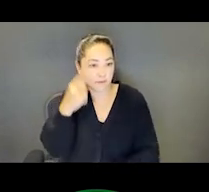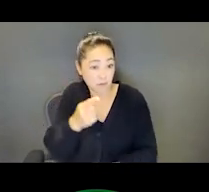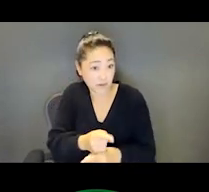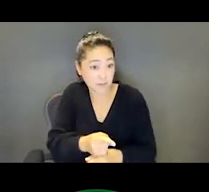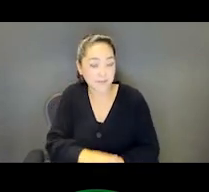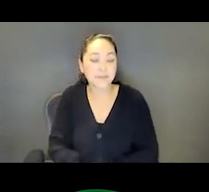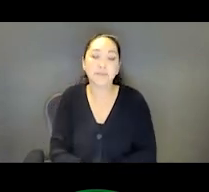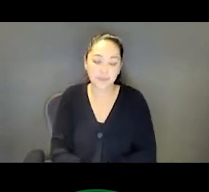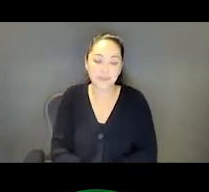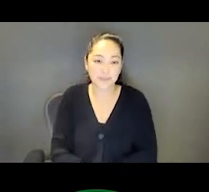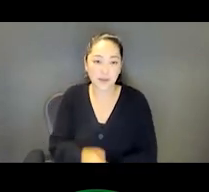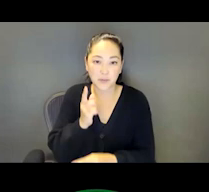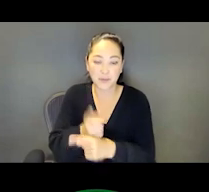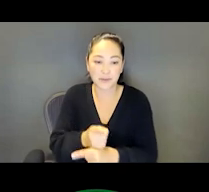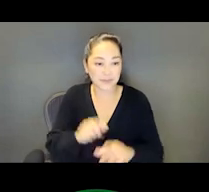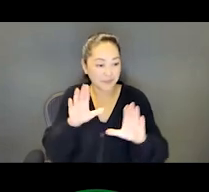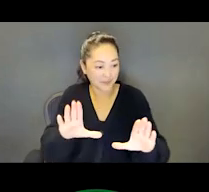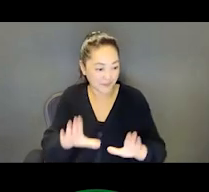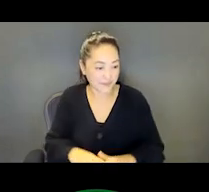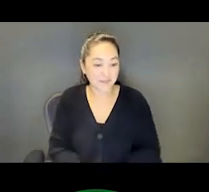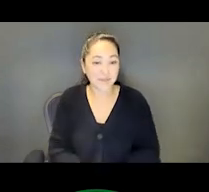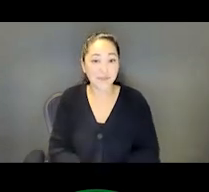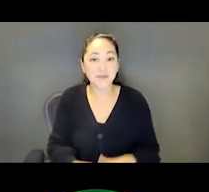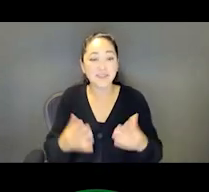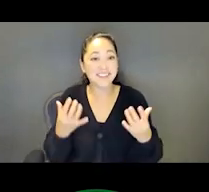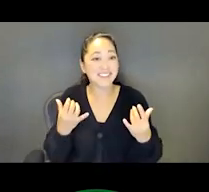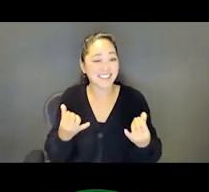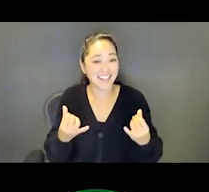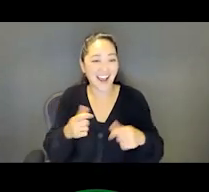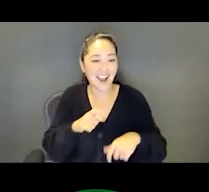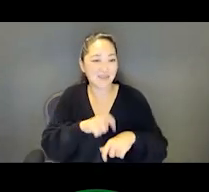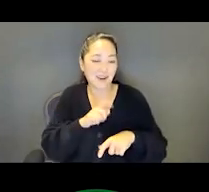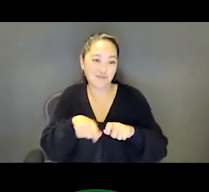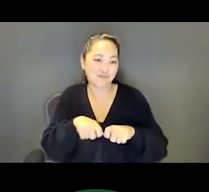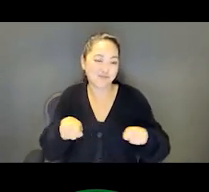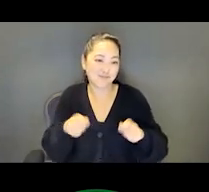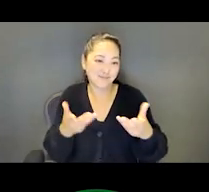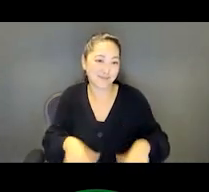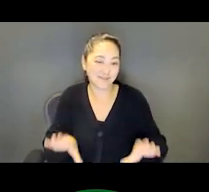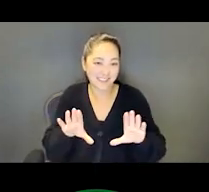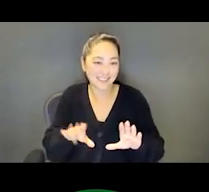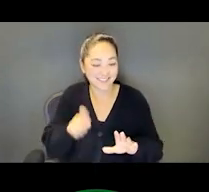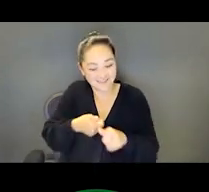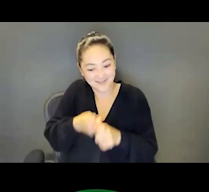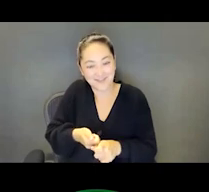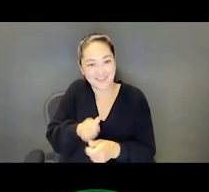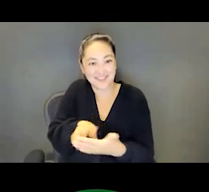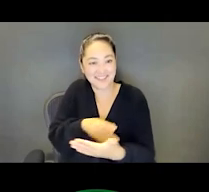Amazing. Okay, Isabel, I'm so sorry, but we have to leave it there in order to stay on track. No problem.